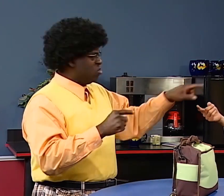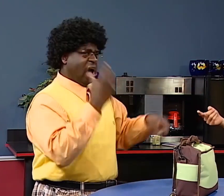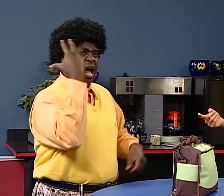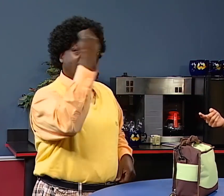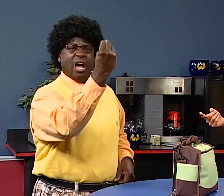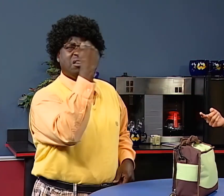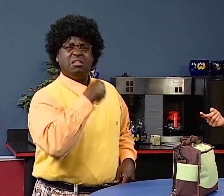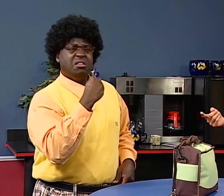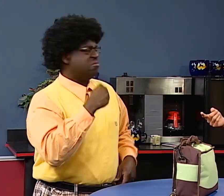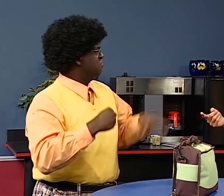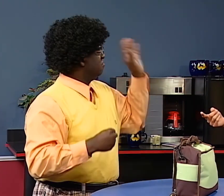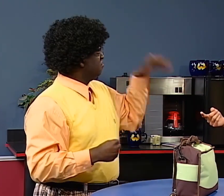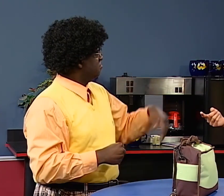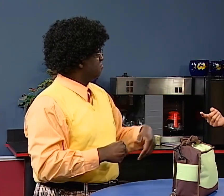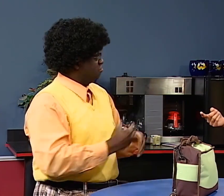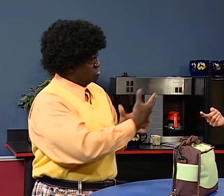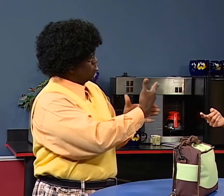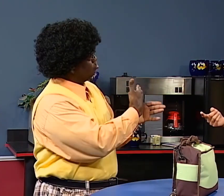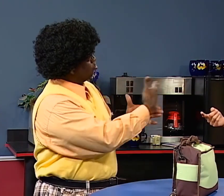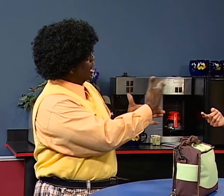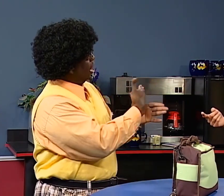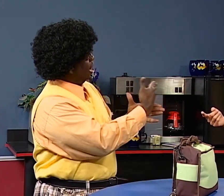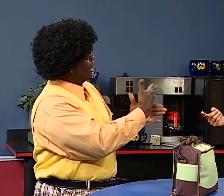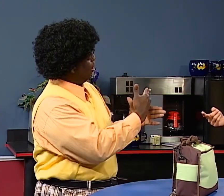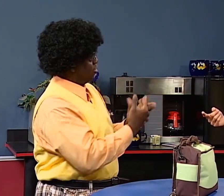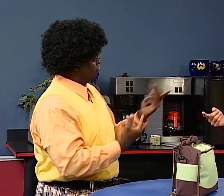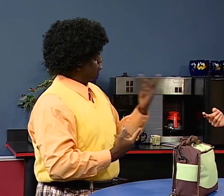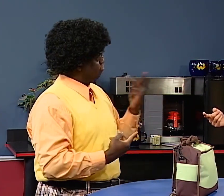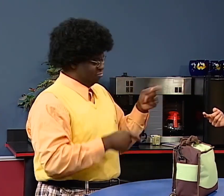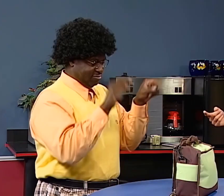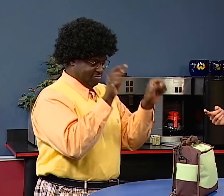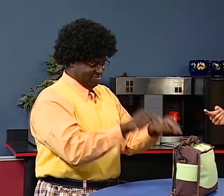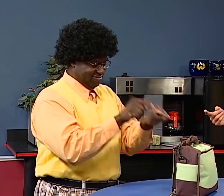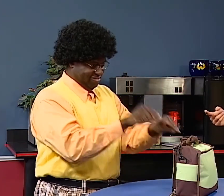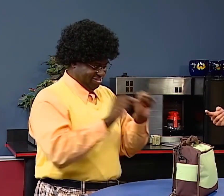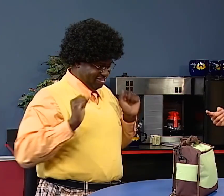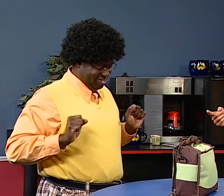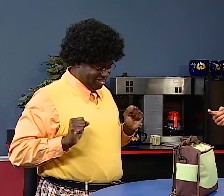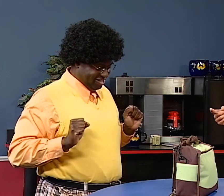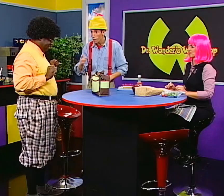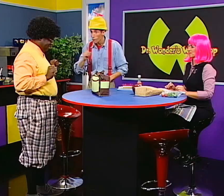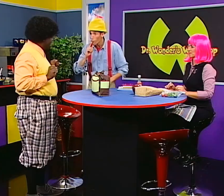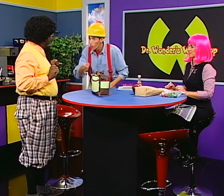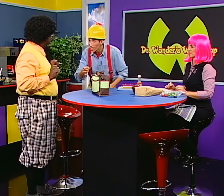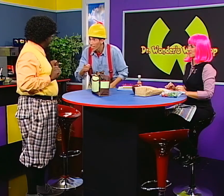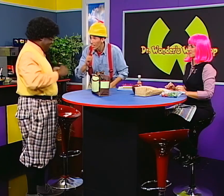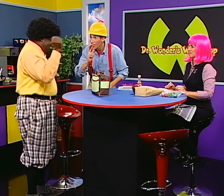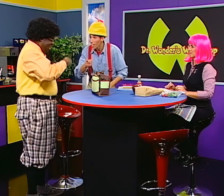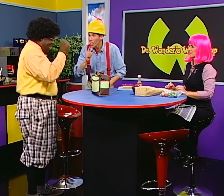WHY ARE YOU GOING OUT TO EAT? YOU COULD SHARE MY LUNCH. REALLY?